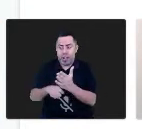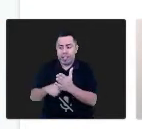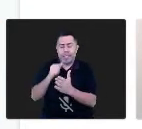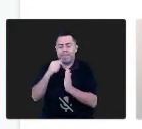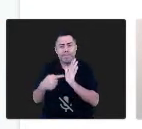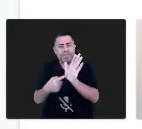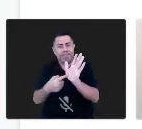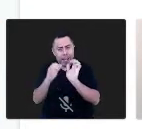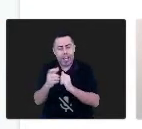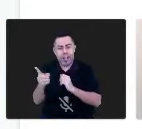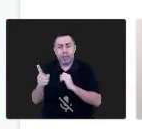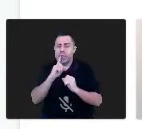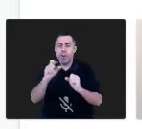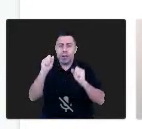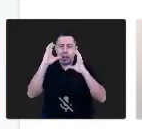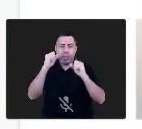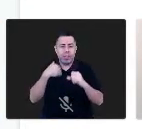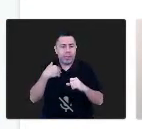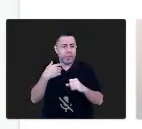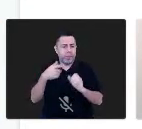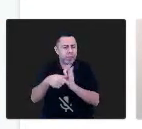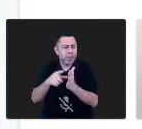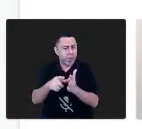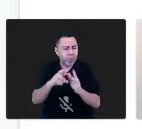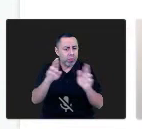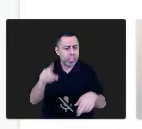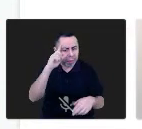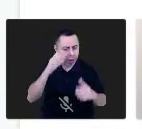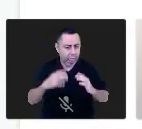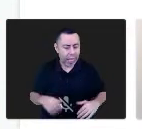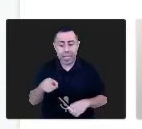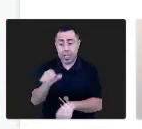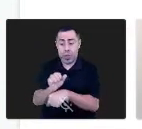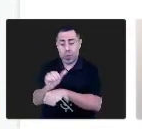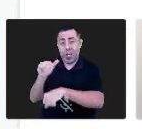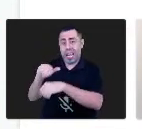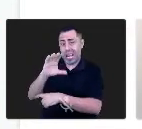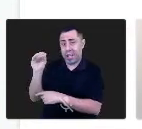he had worked a company for six years and in that time it has seven promotions but his resume didn't